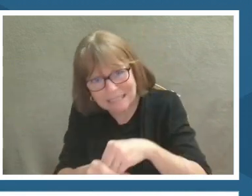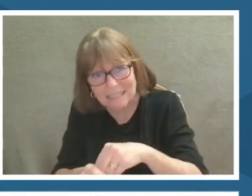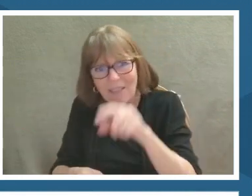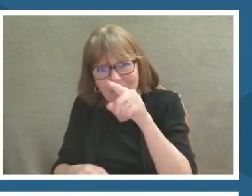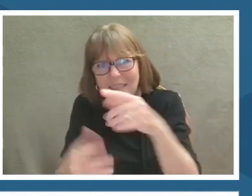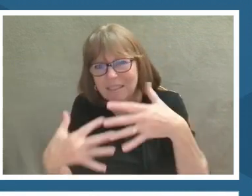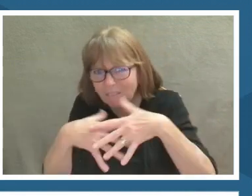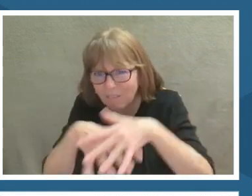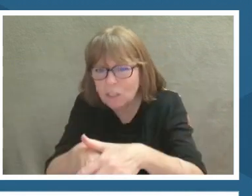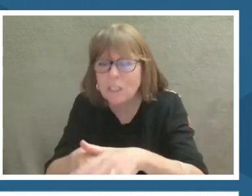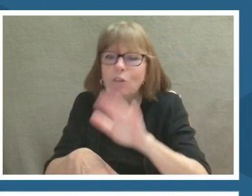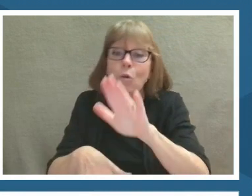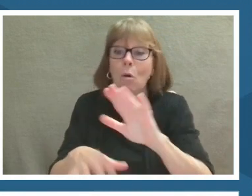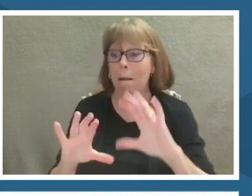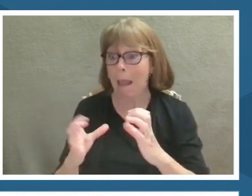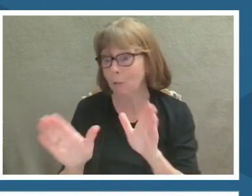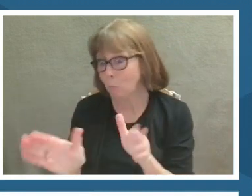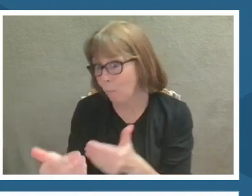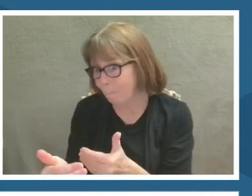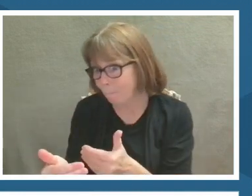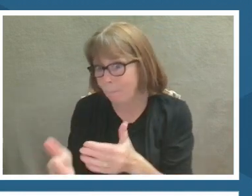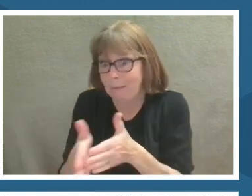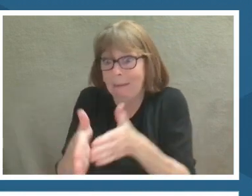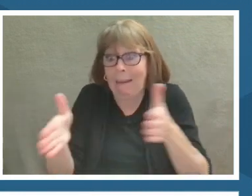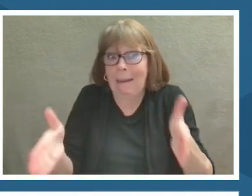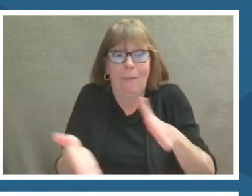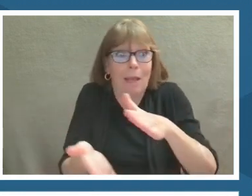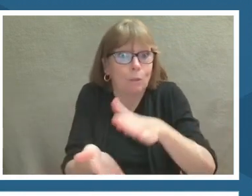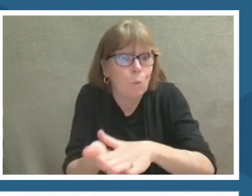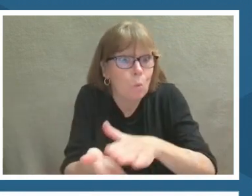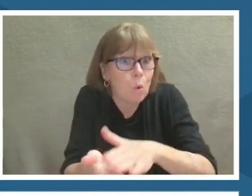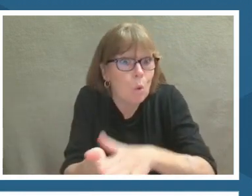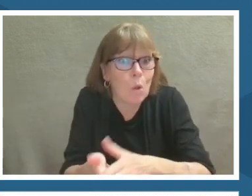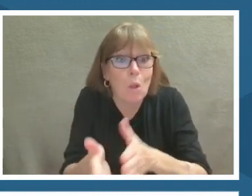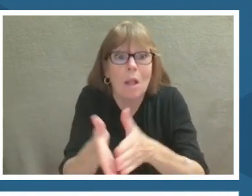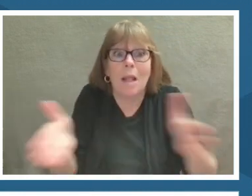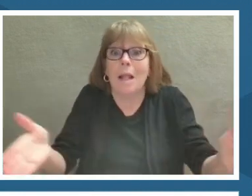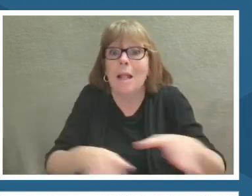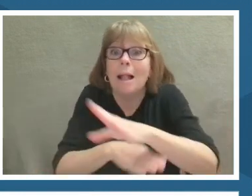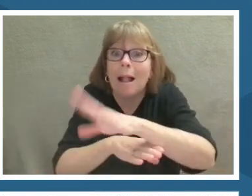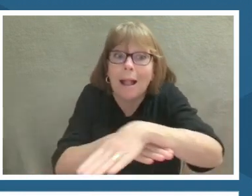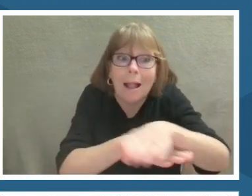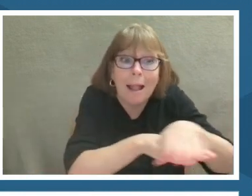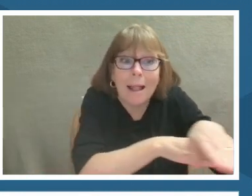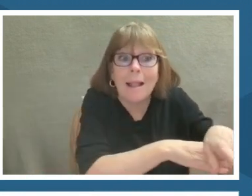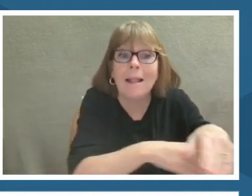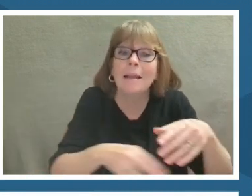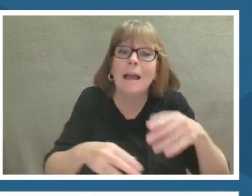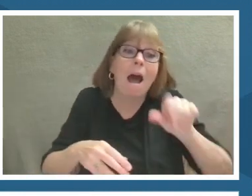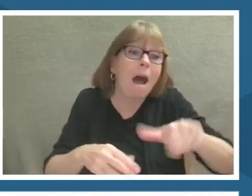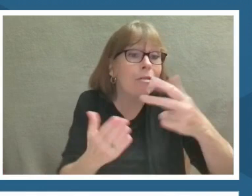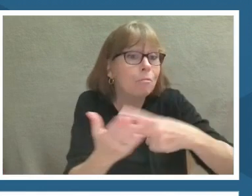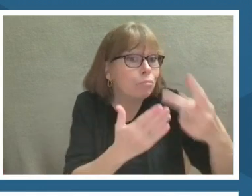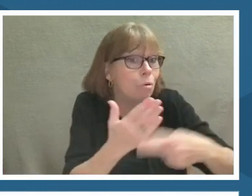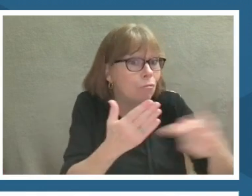your after school program your museum at home